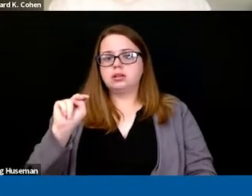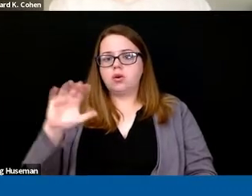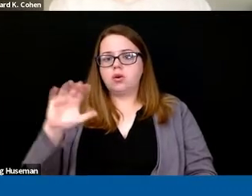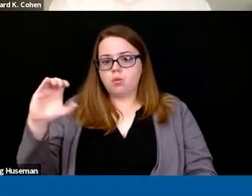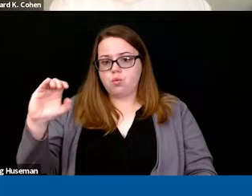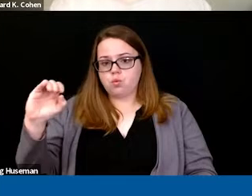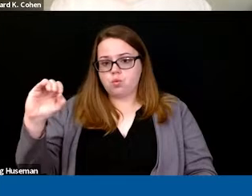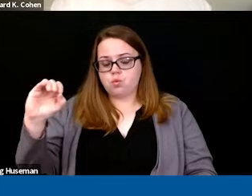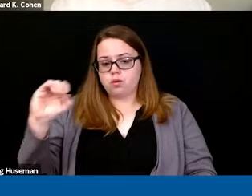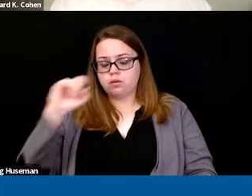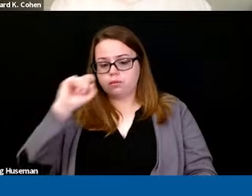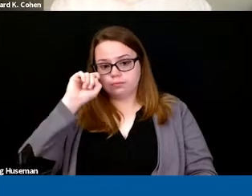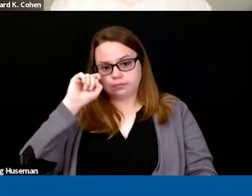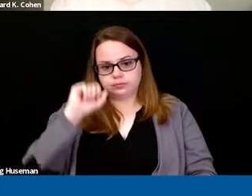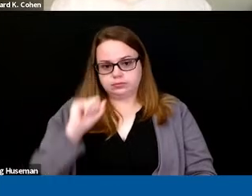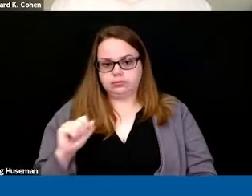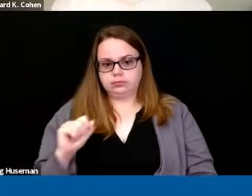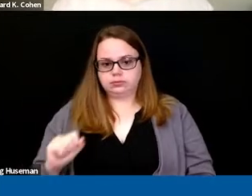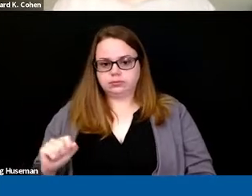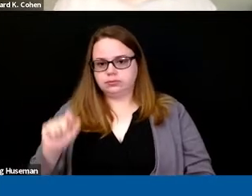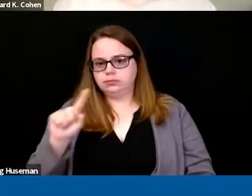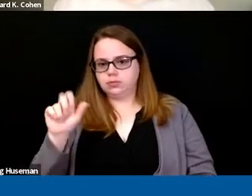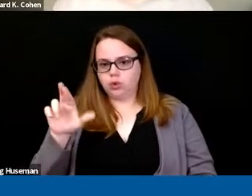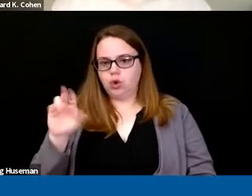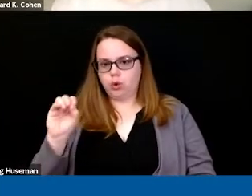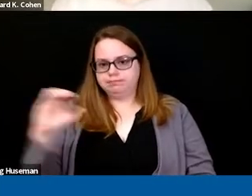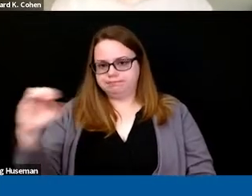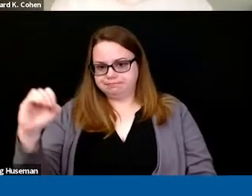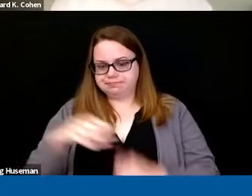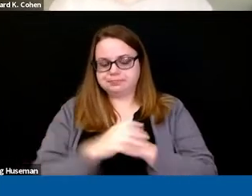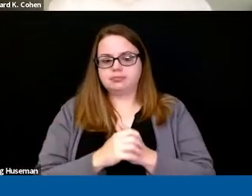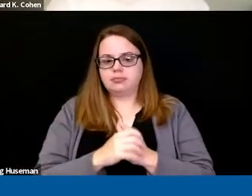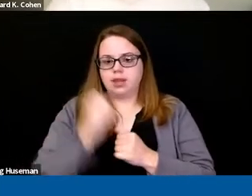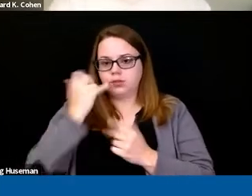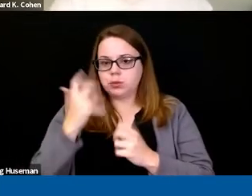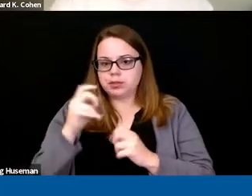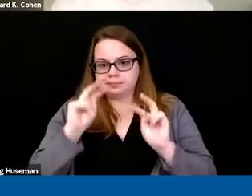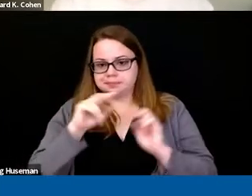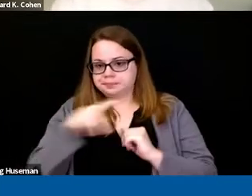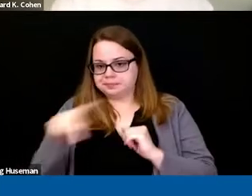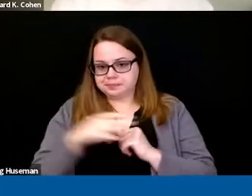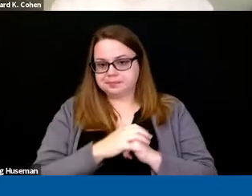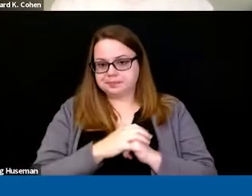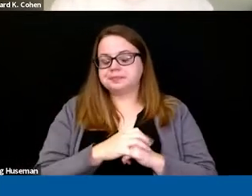n as in Nancy, and the number zero. So I'll leave that on the screen there for a second.